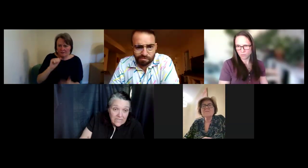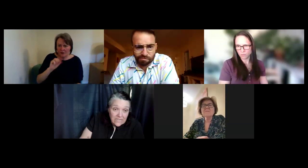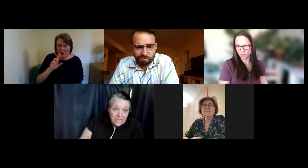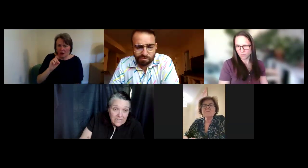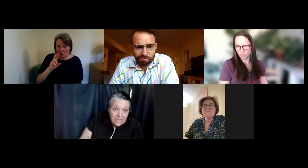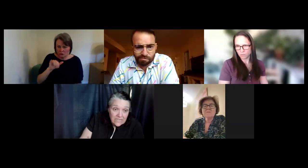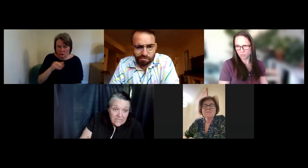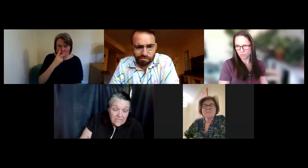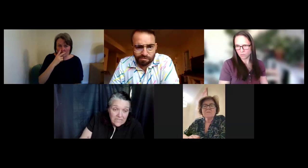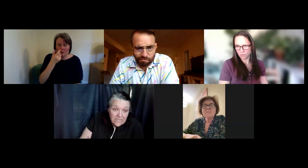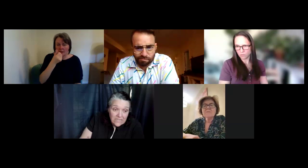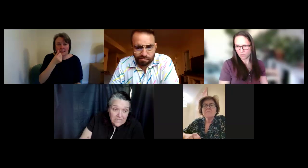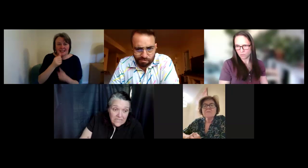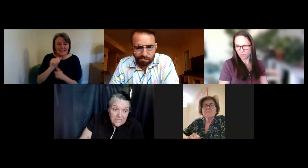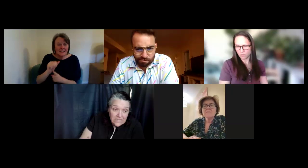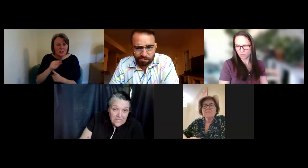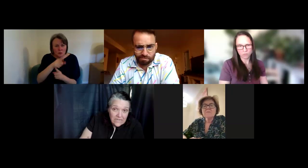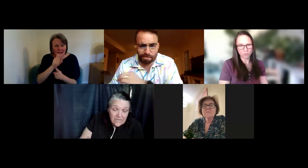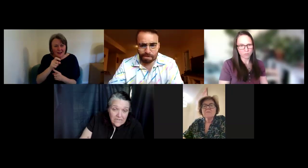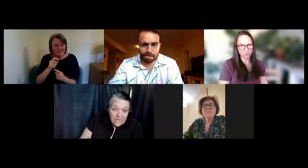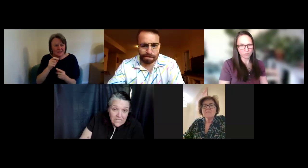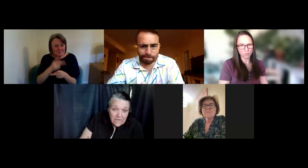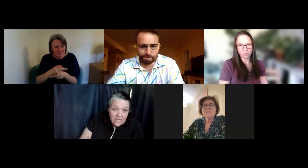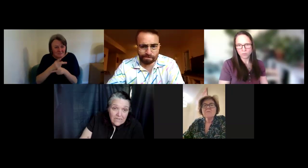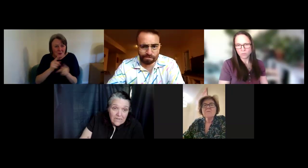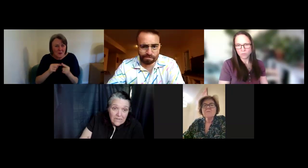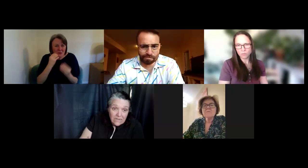was were there any - did you have to watch what you consumed, and did you